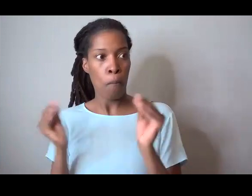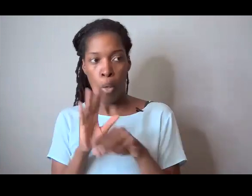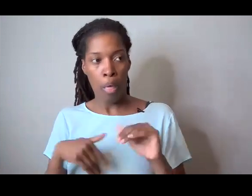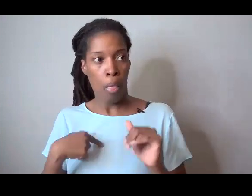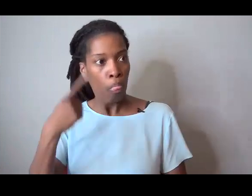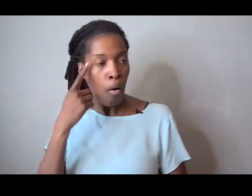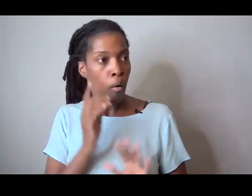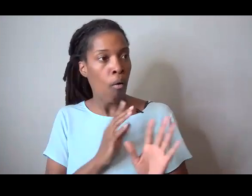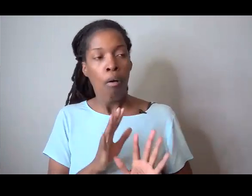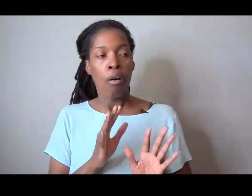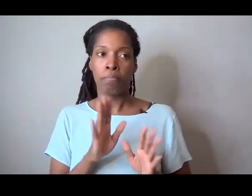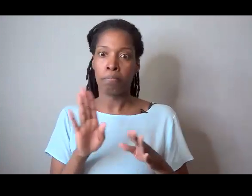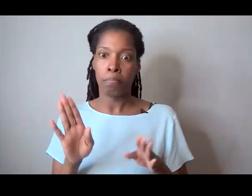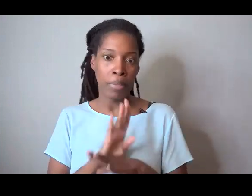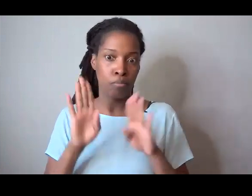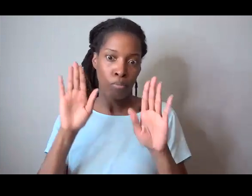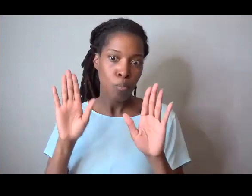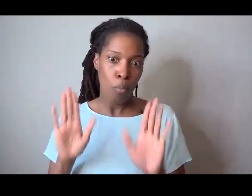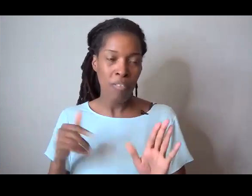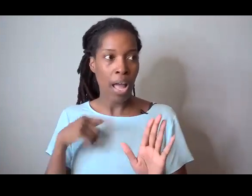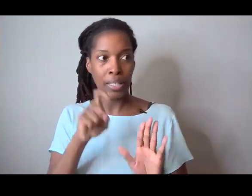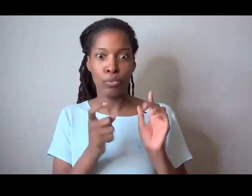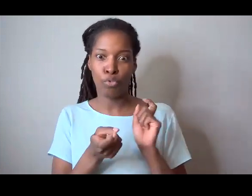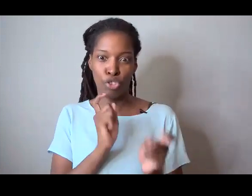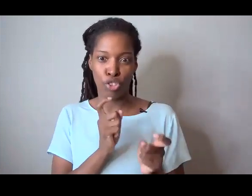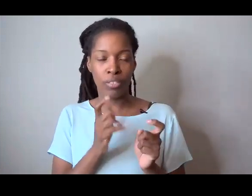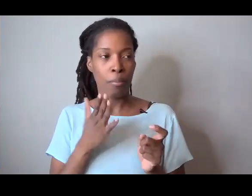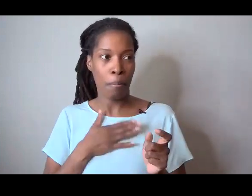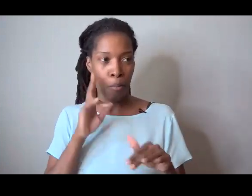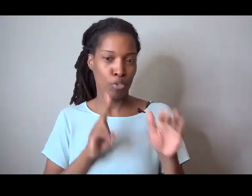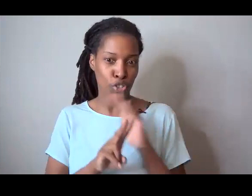business is going great. I have to revise my projections. I'm projecting much higher.